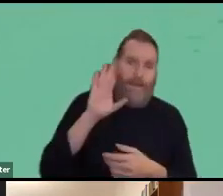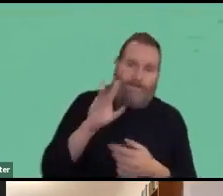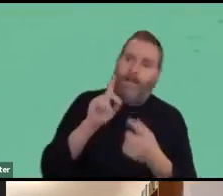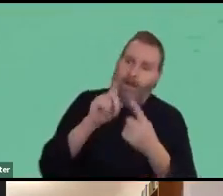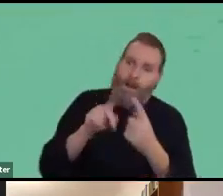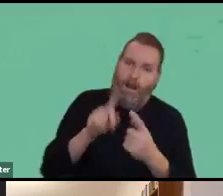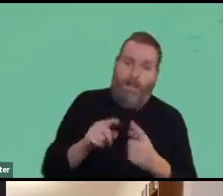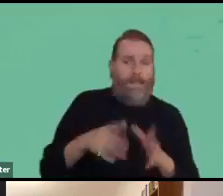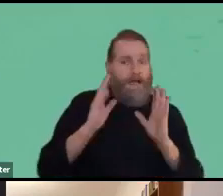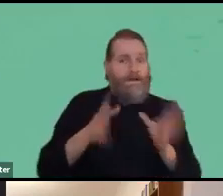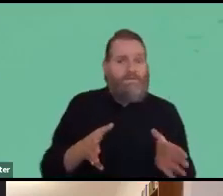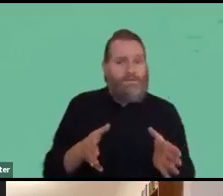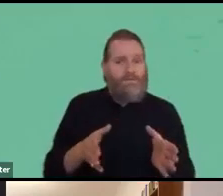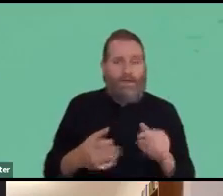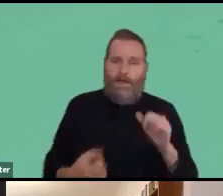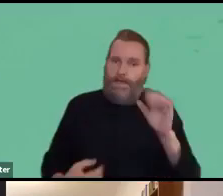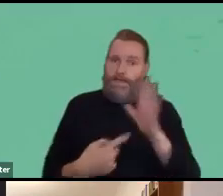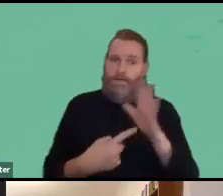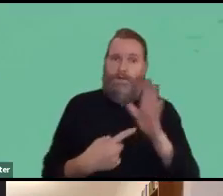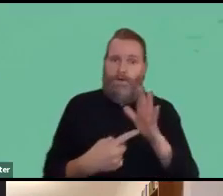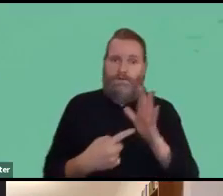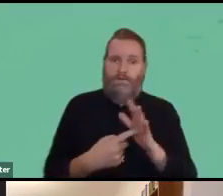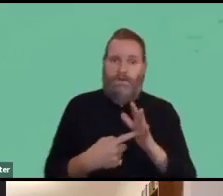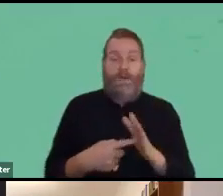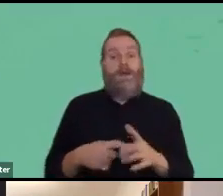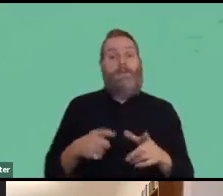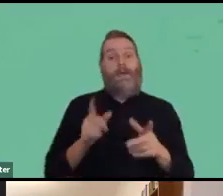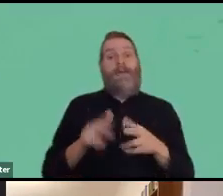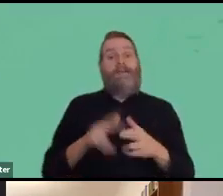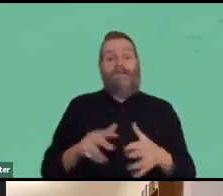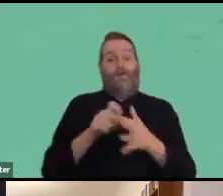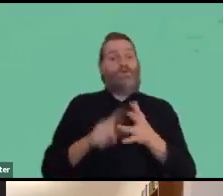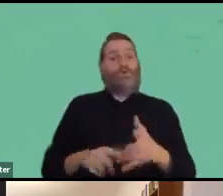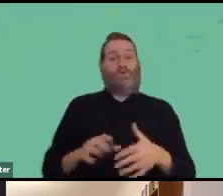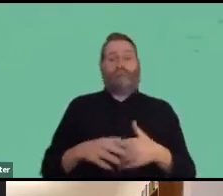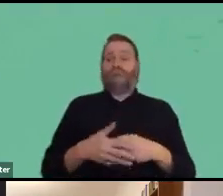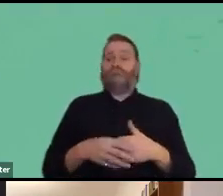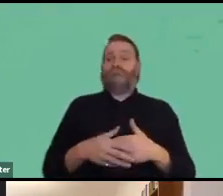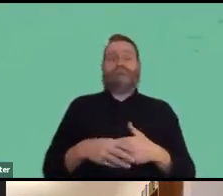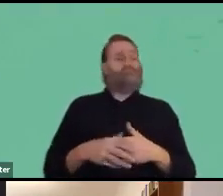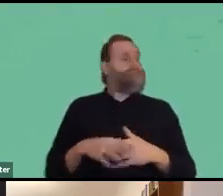and these things matter so doing no action means we won't affect change but if we chip away and